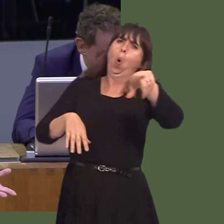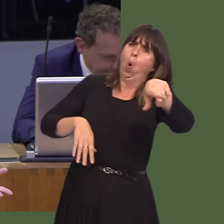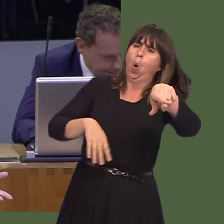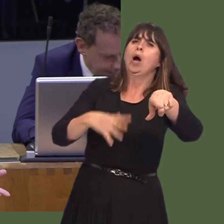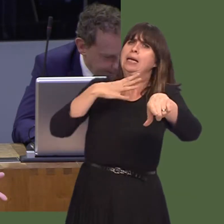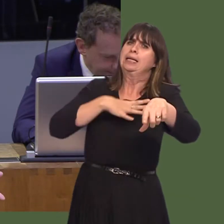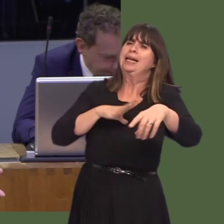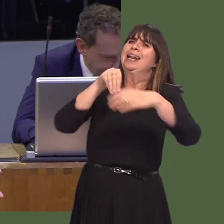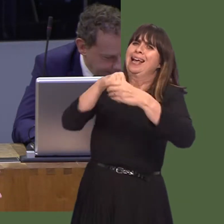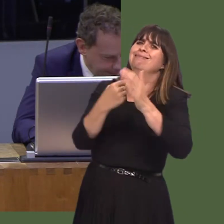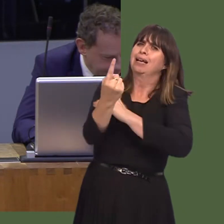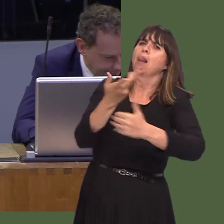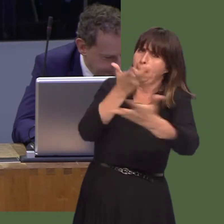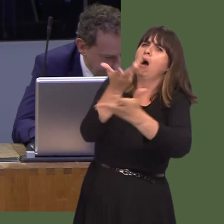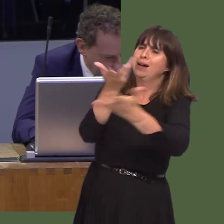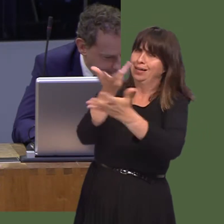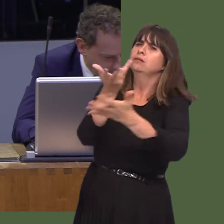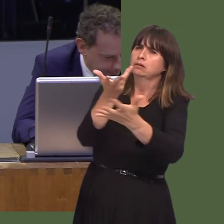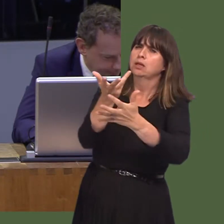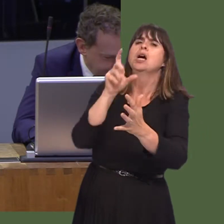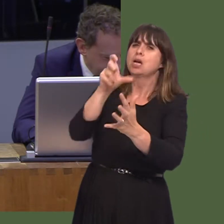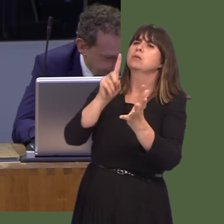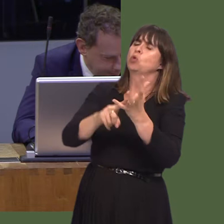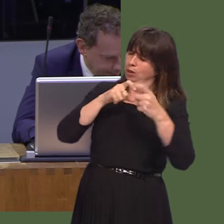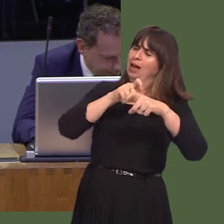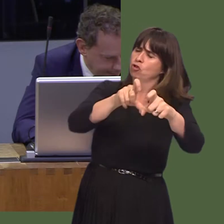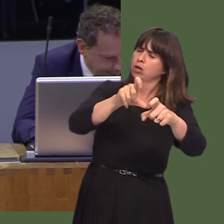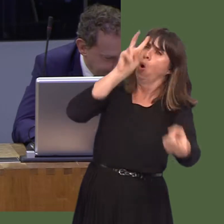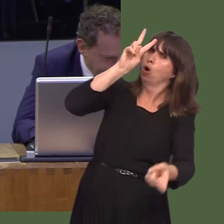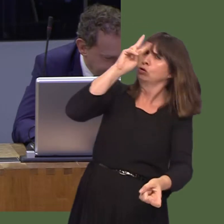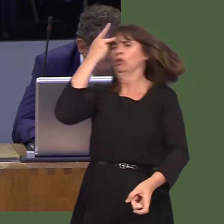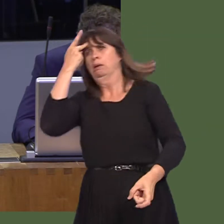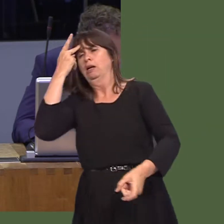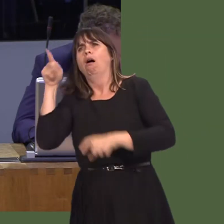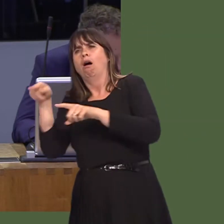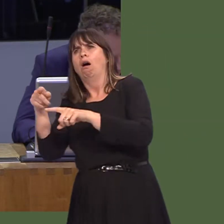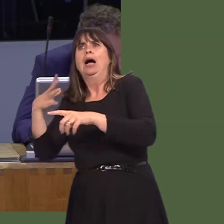to remain in the single market and the customs union, and the next it's to obtain a tariff-free